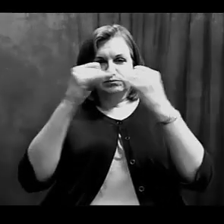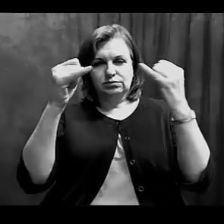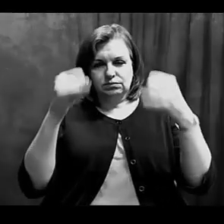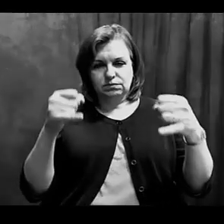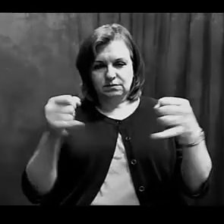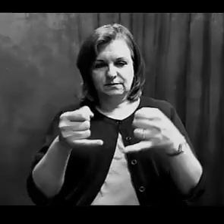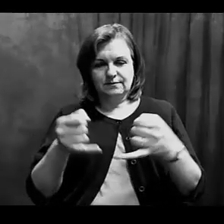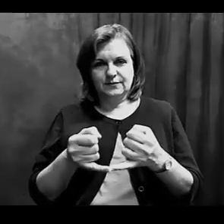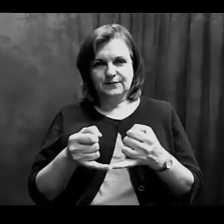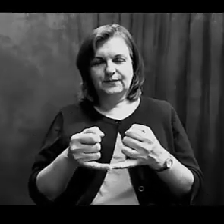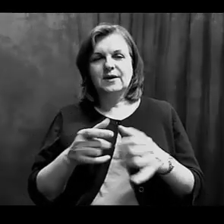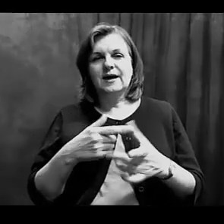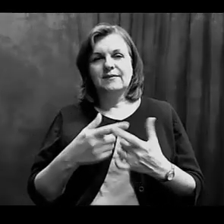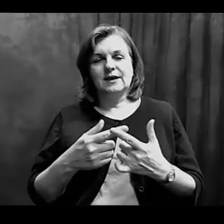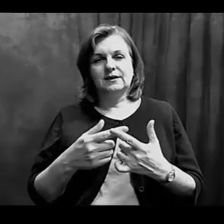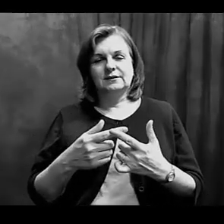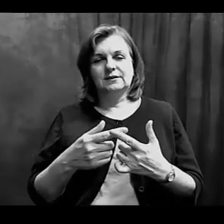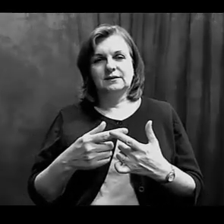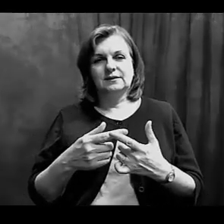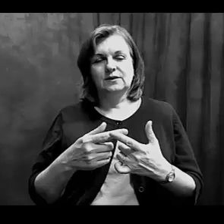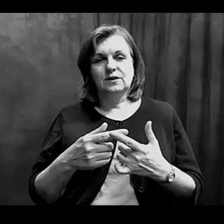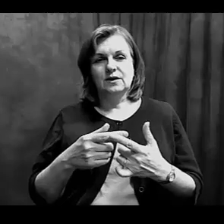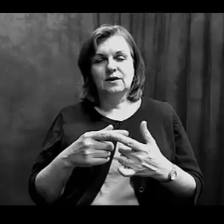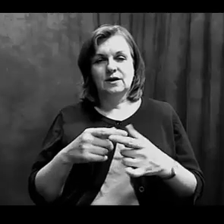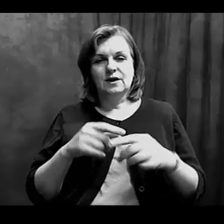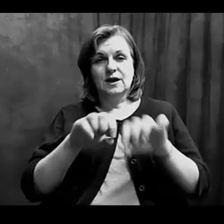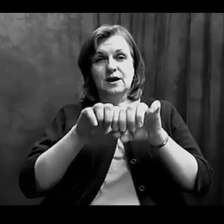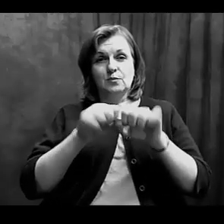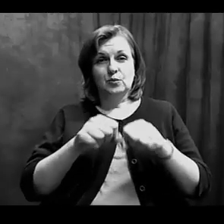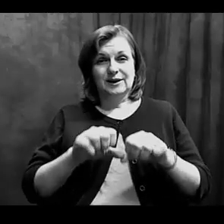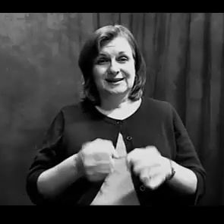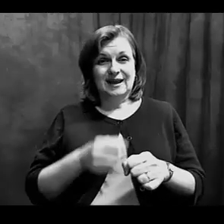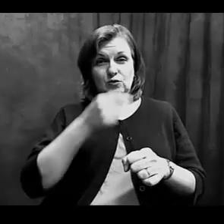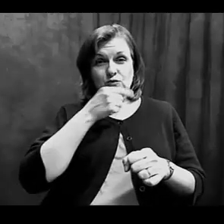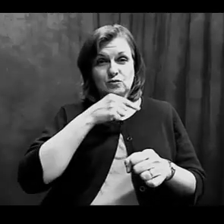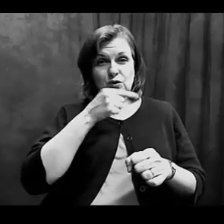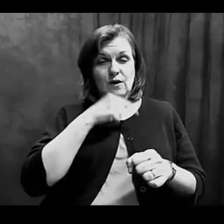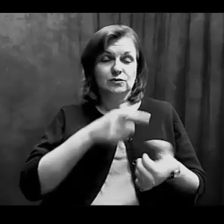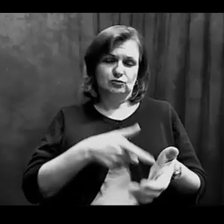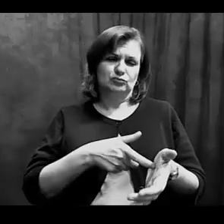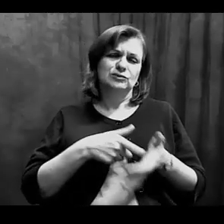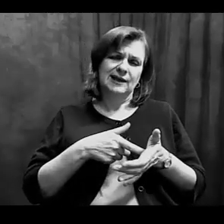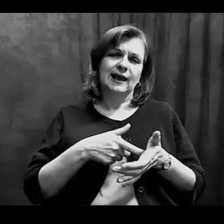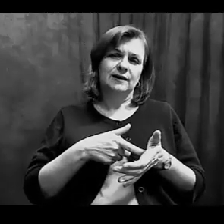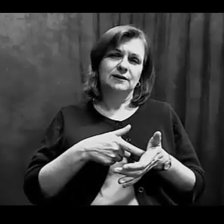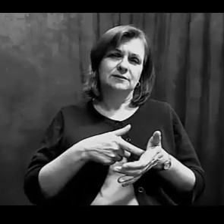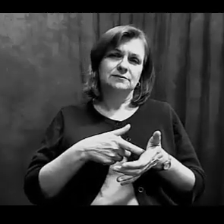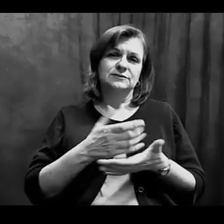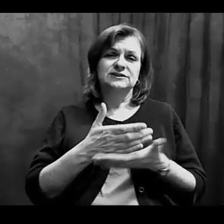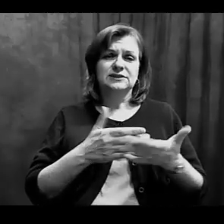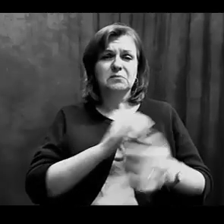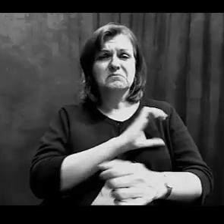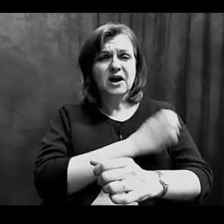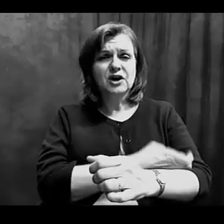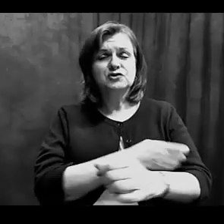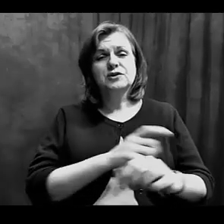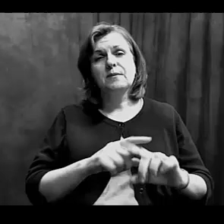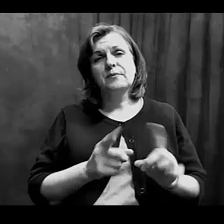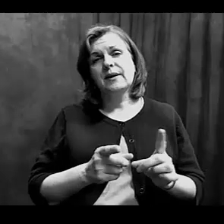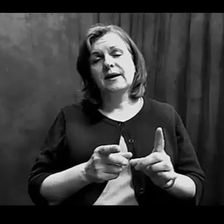often just drawn like this and we see that breaking this down is still going to take us a